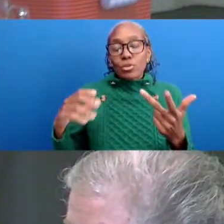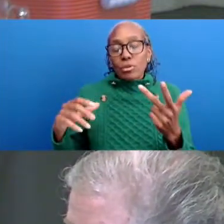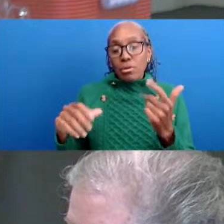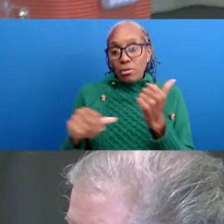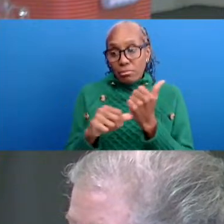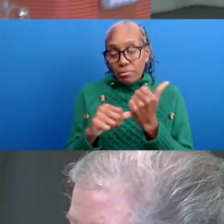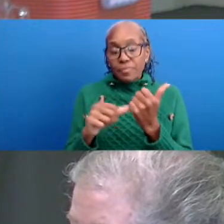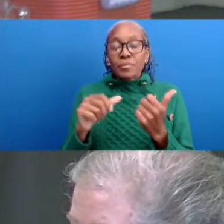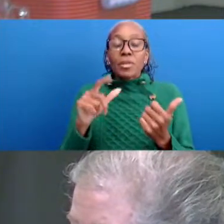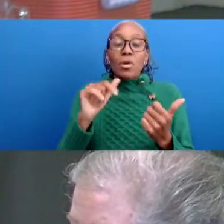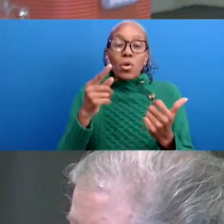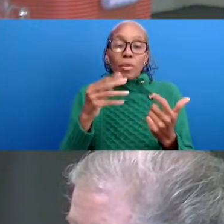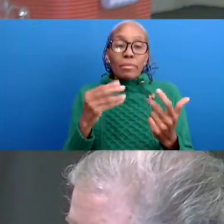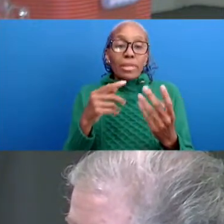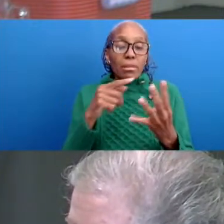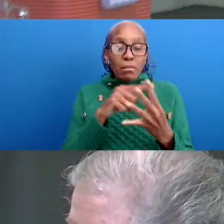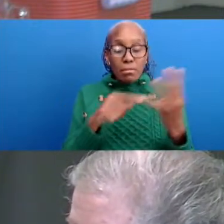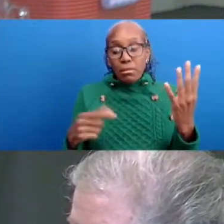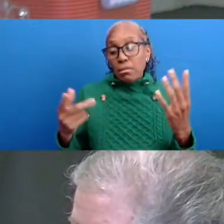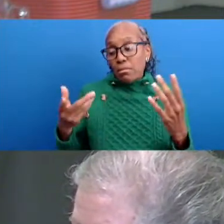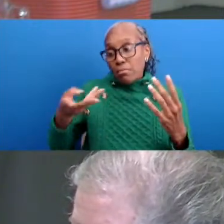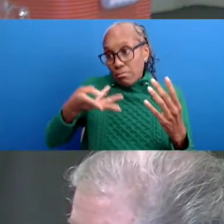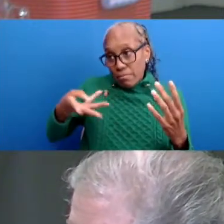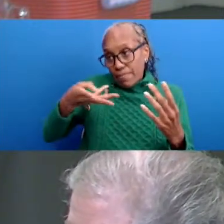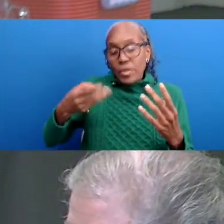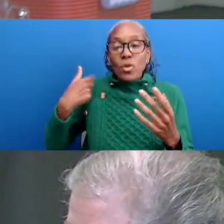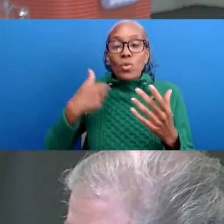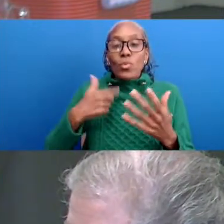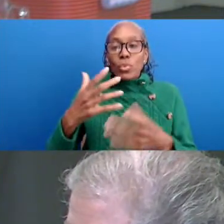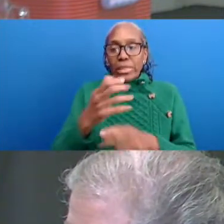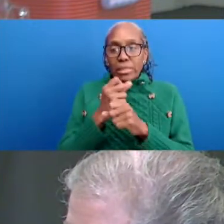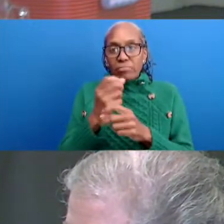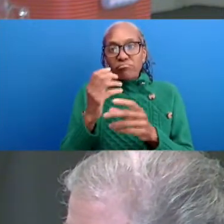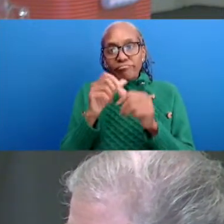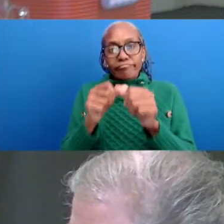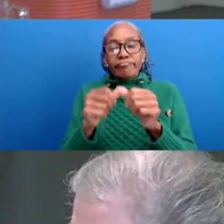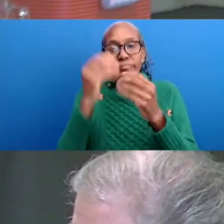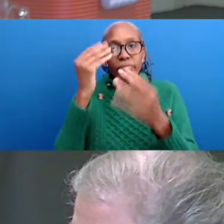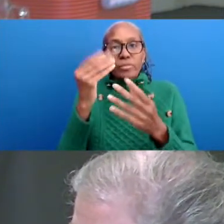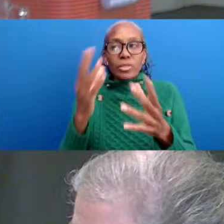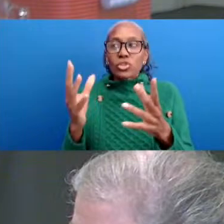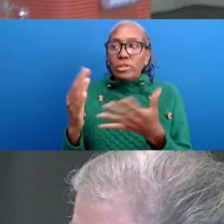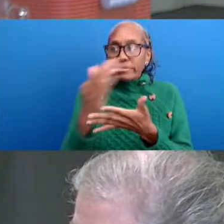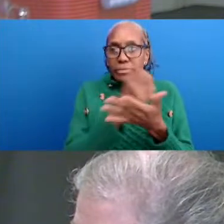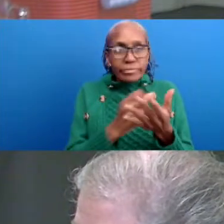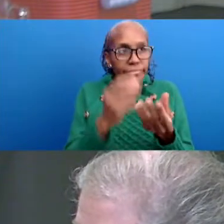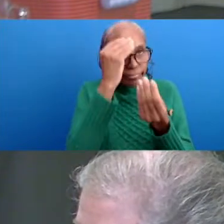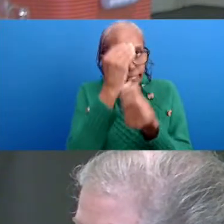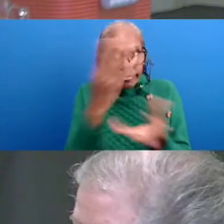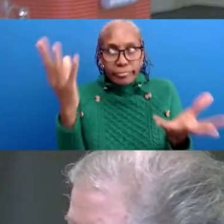COMMISSIONER LEAGUE COMMISSION VICE CHAIR ORTMAN AND MYSELF WE